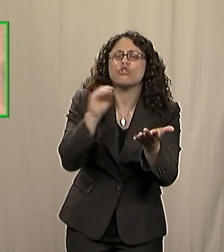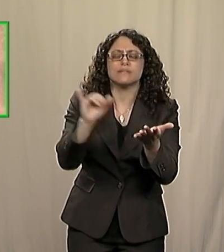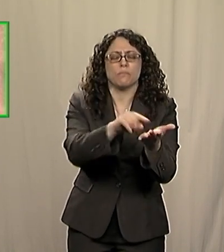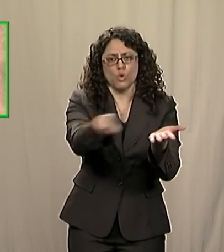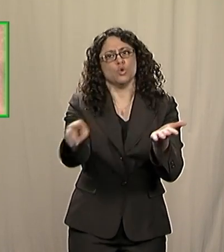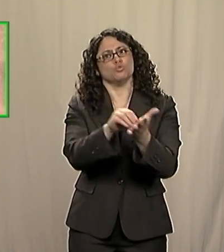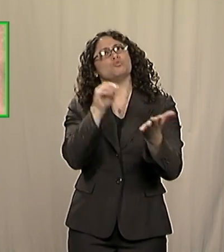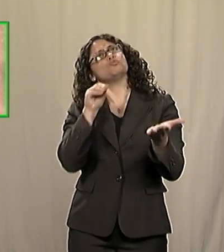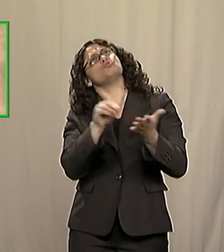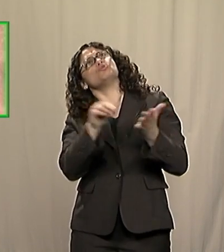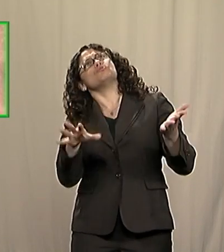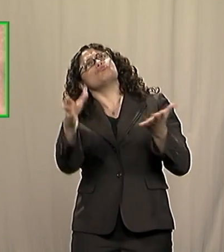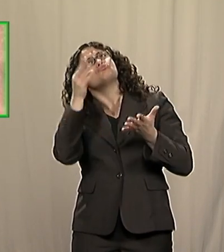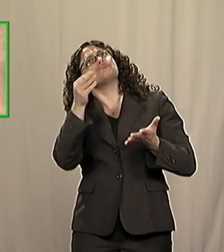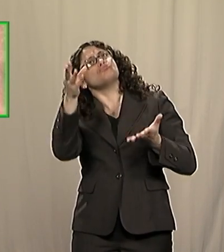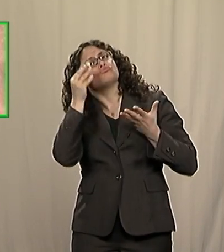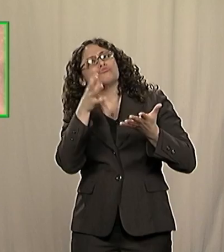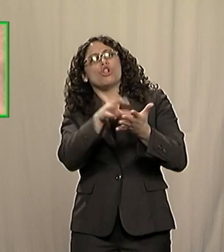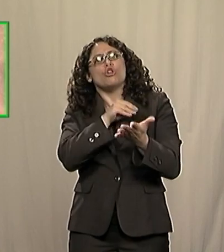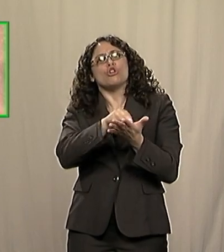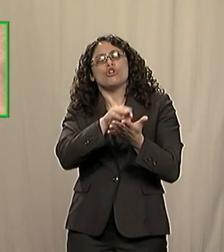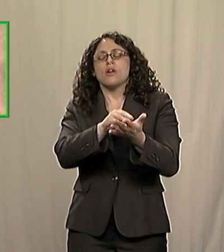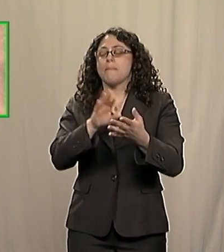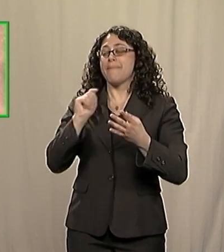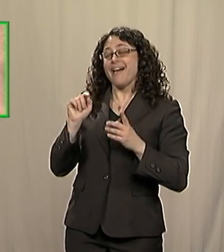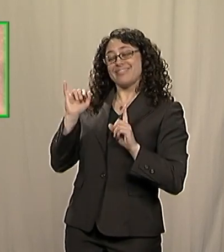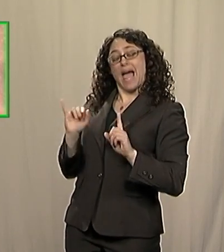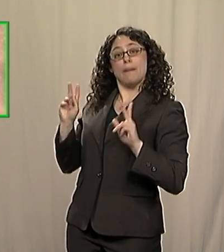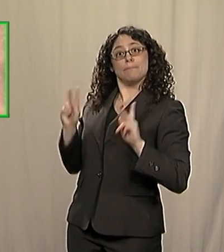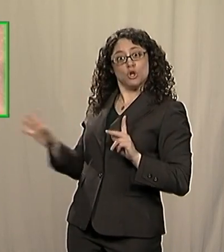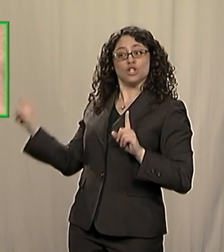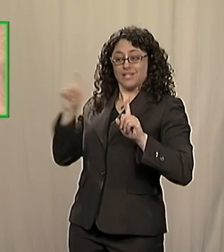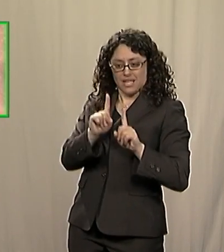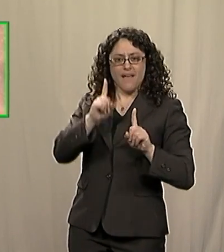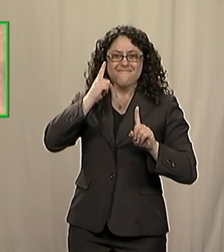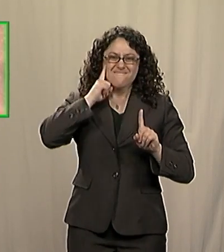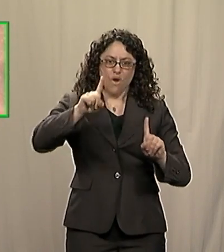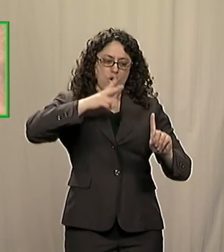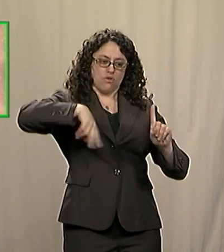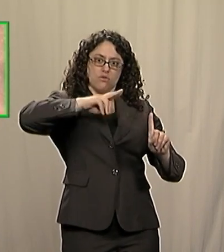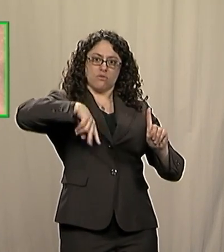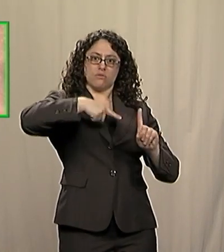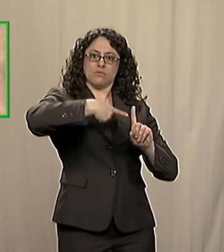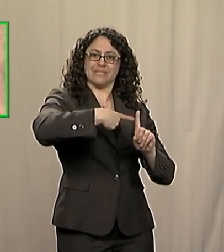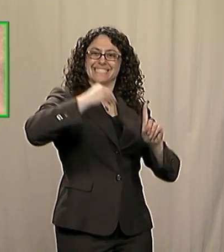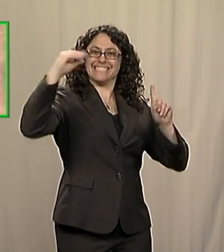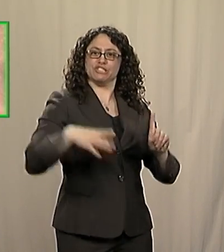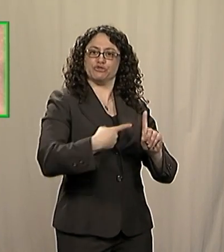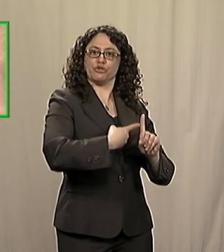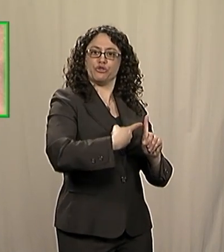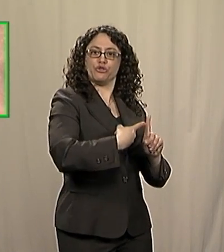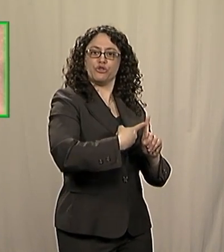and perhaps comment on his or her performance. The perception of that supervising teacher is one of auditor.